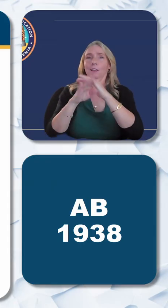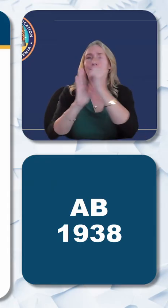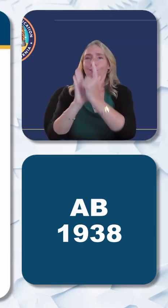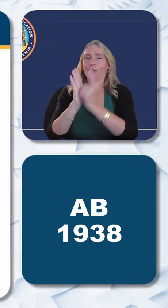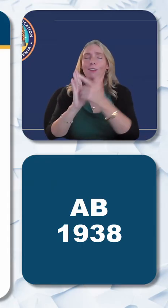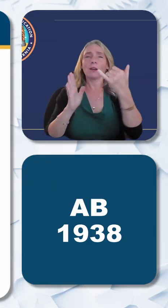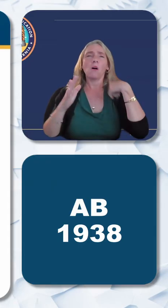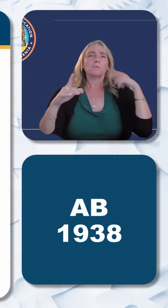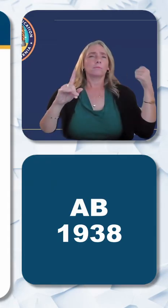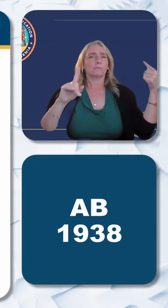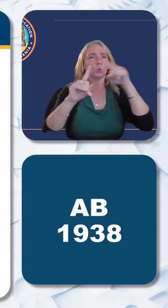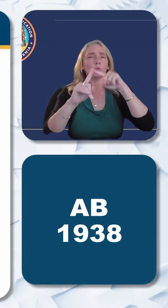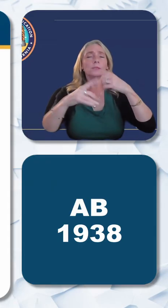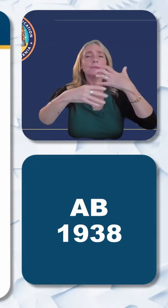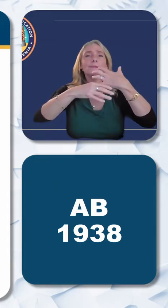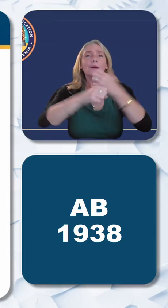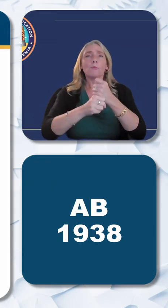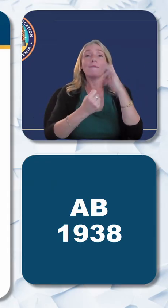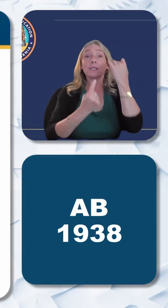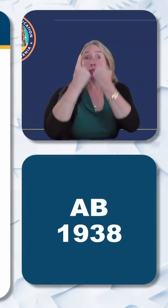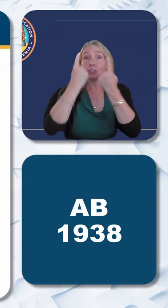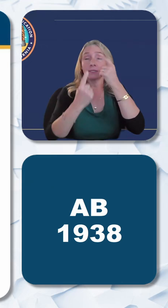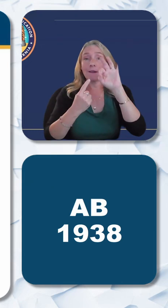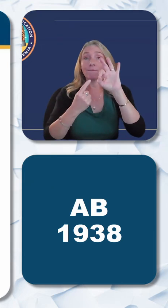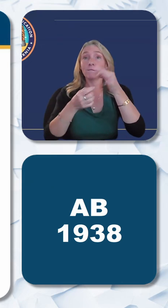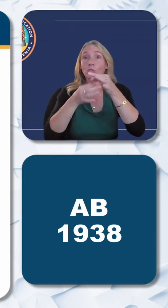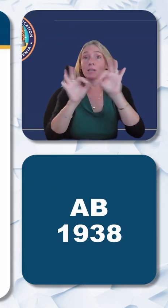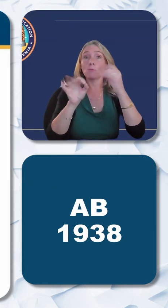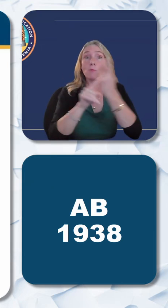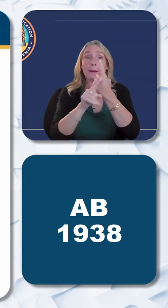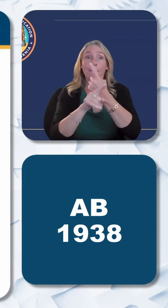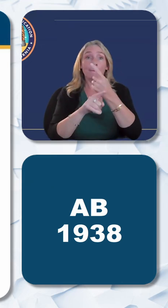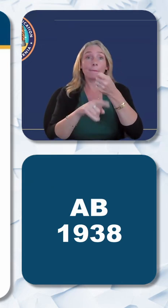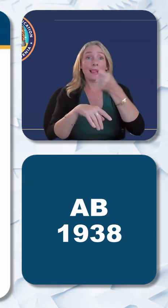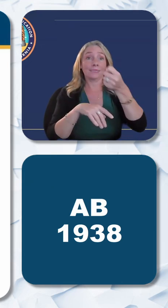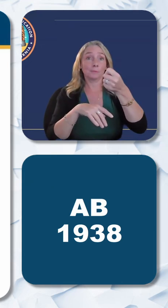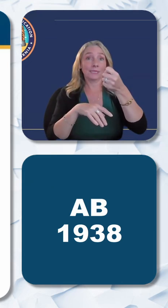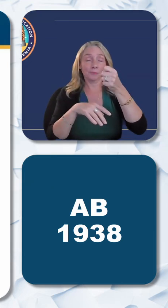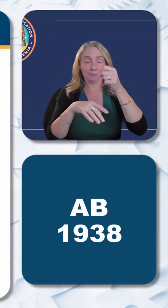and our goal here is looking at communication and communication practices as it applies to the law.